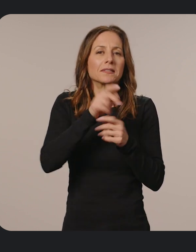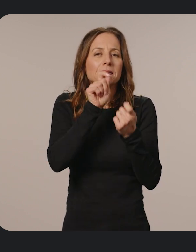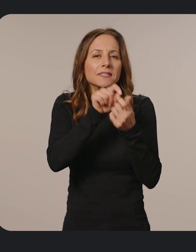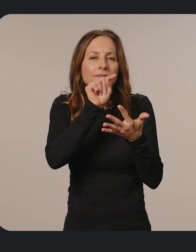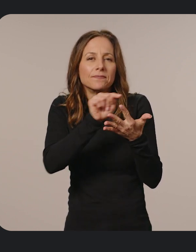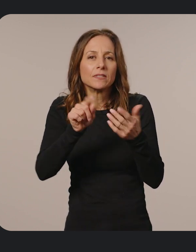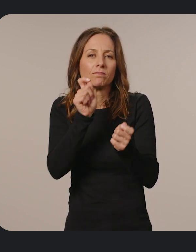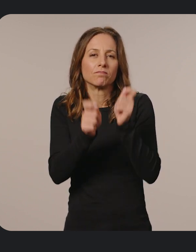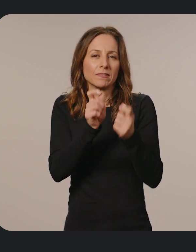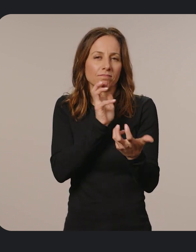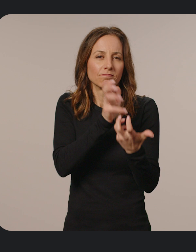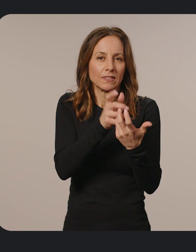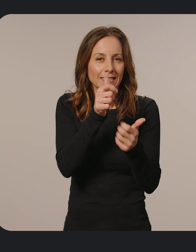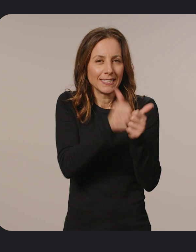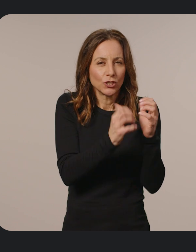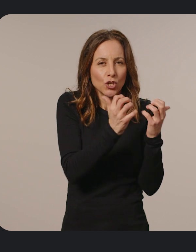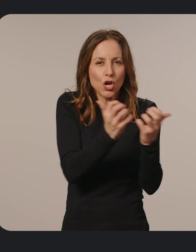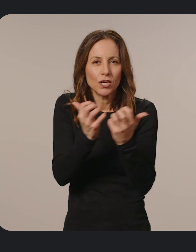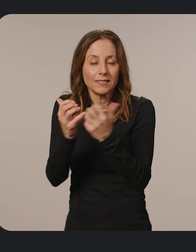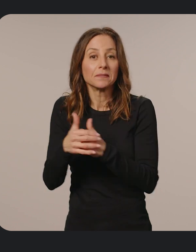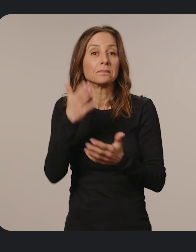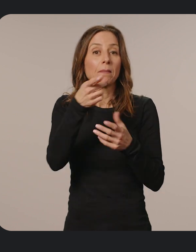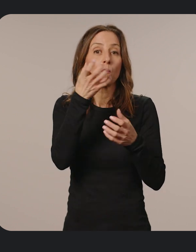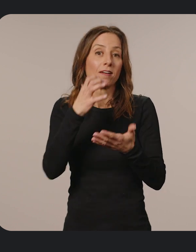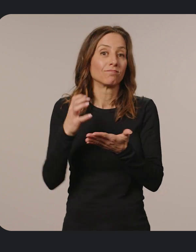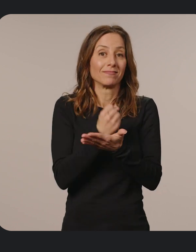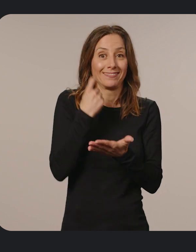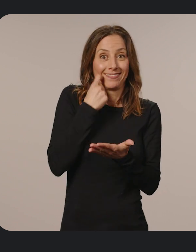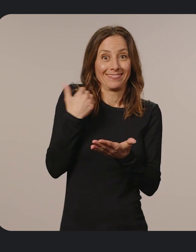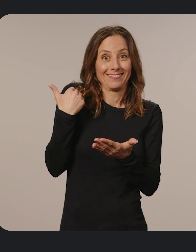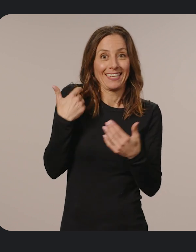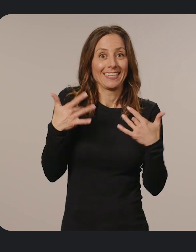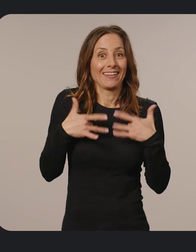specific elements to customize for each audience. Maybe you want to leverage your latest event